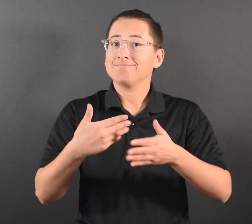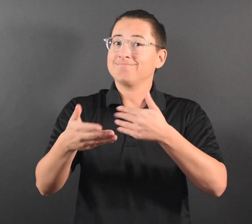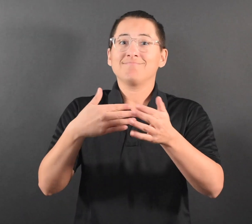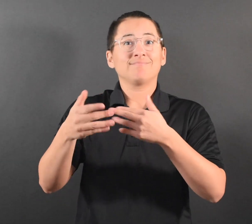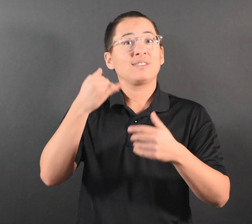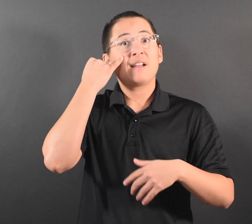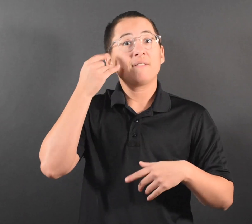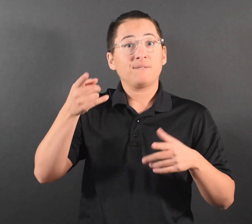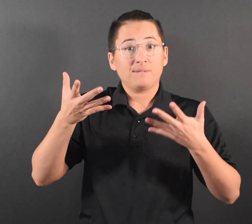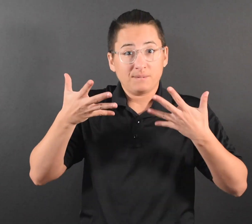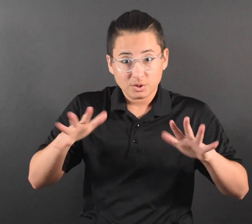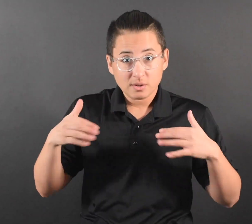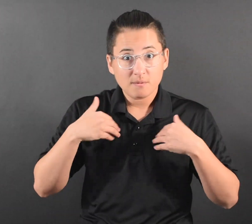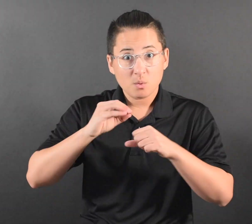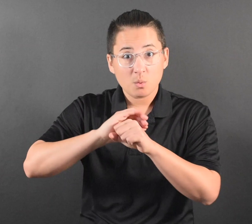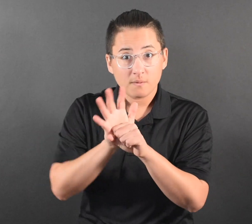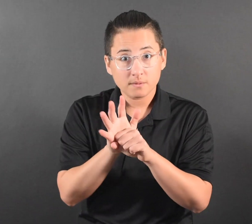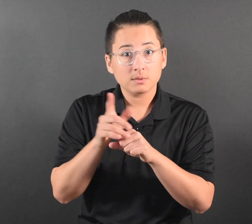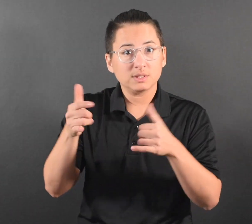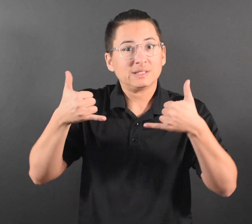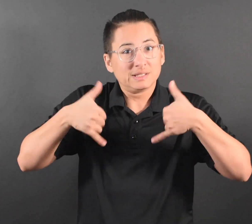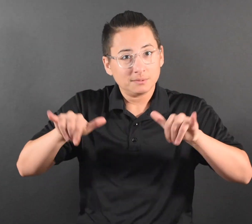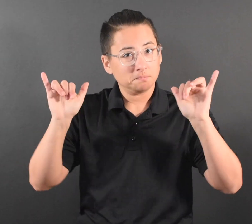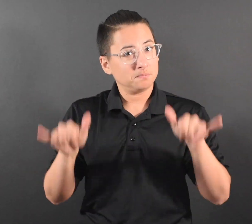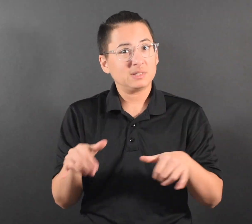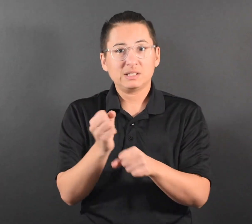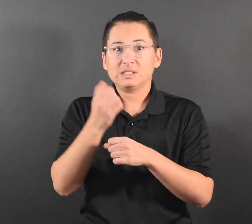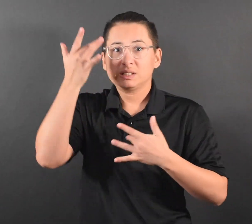What if I already had COVID-19? • Even if someone has already had